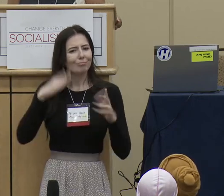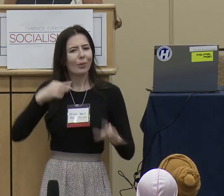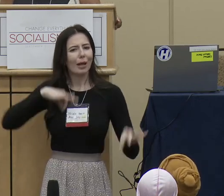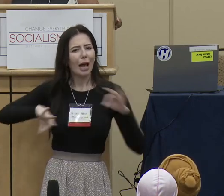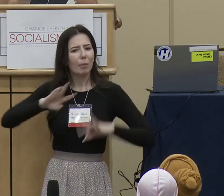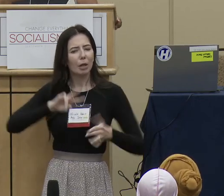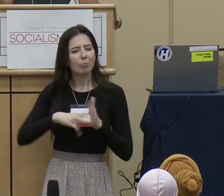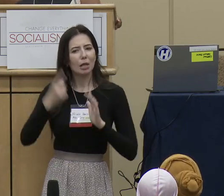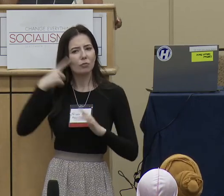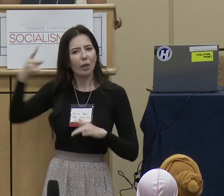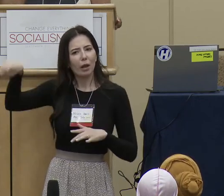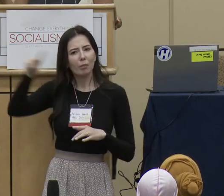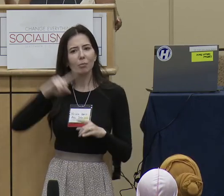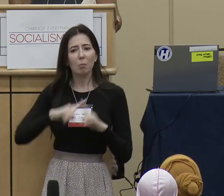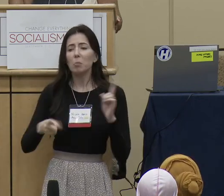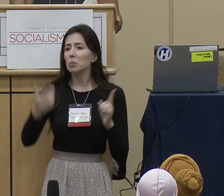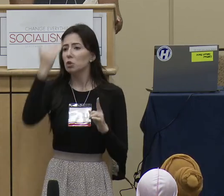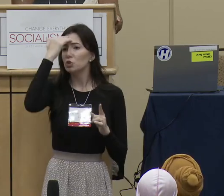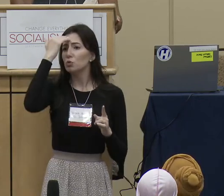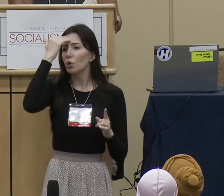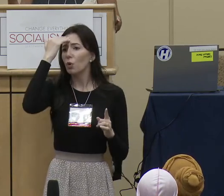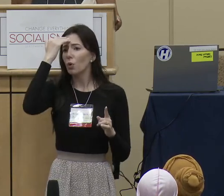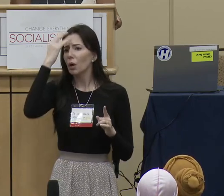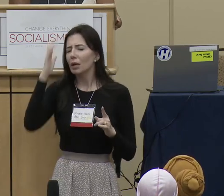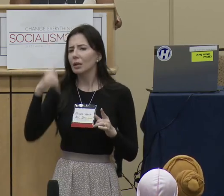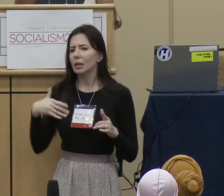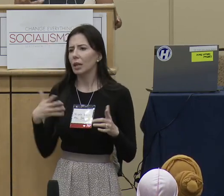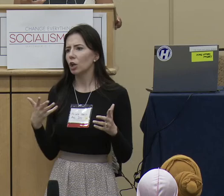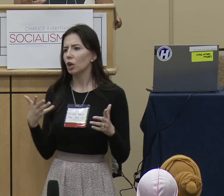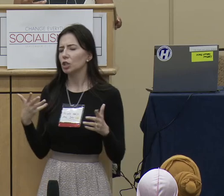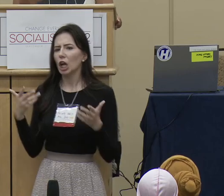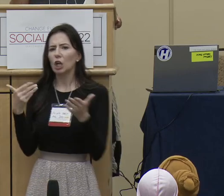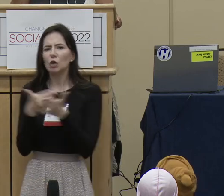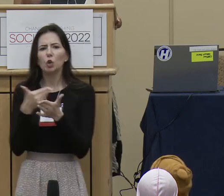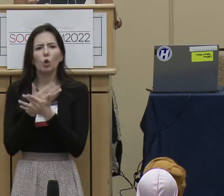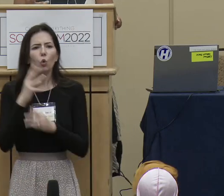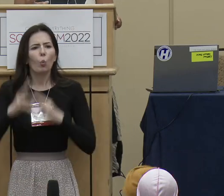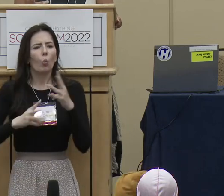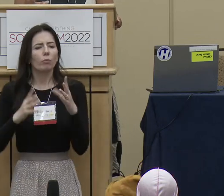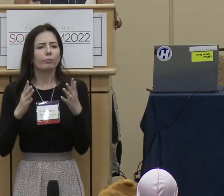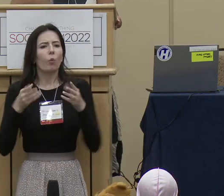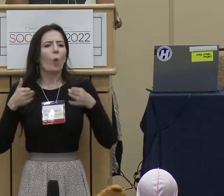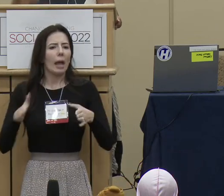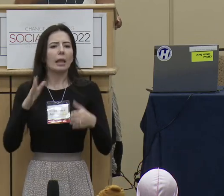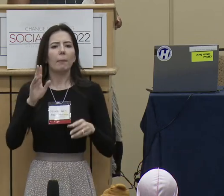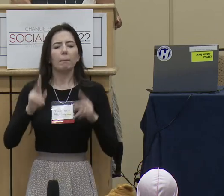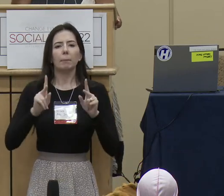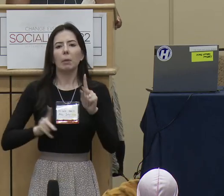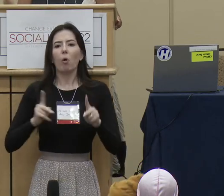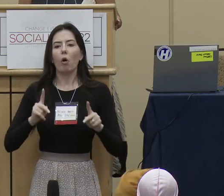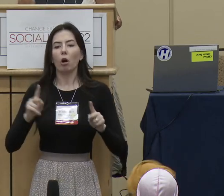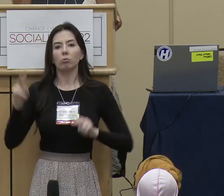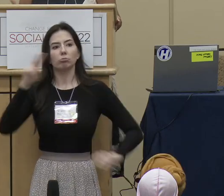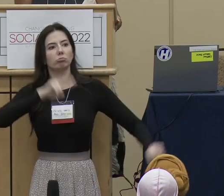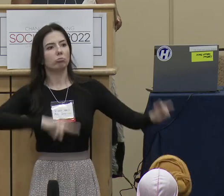means to them. We don't know what capitalism means to them. But we do know there's an opening the way people are